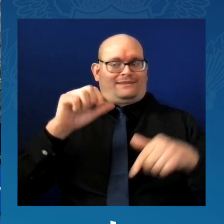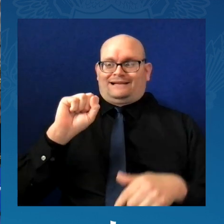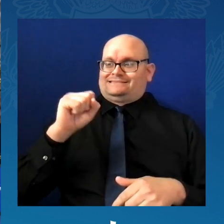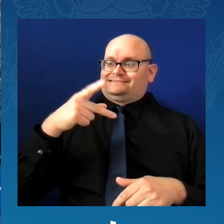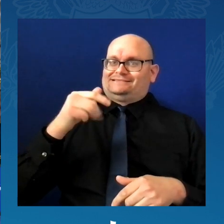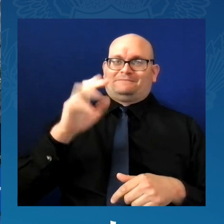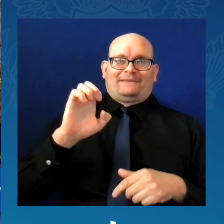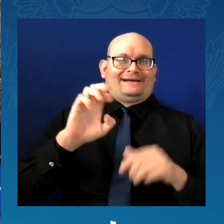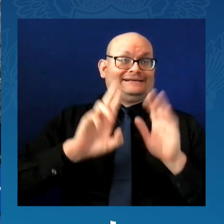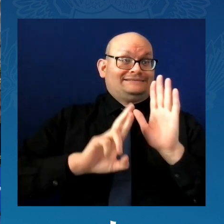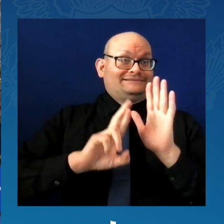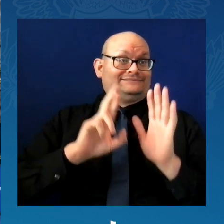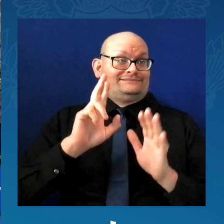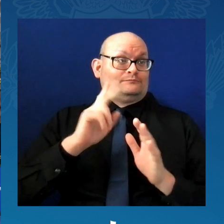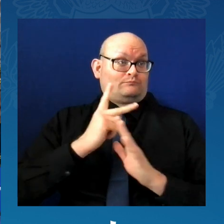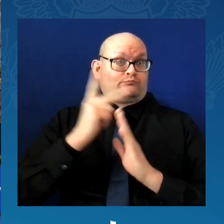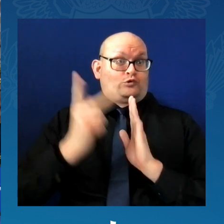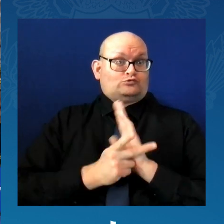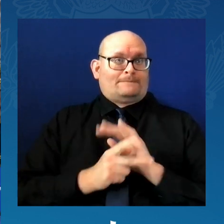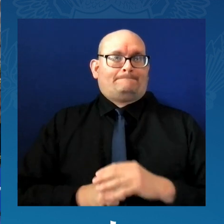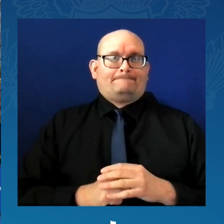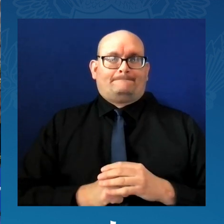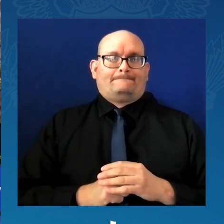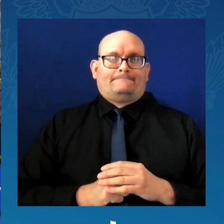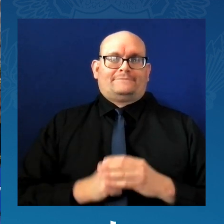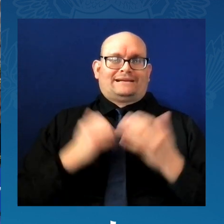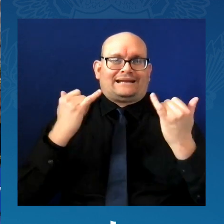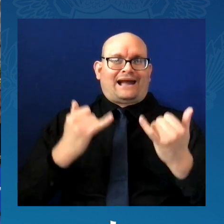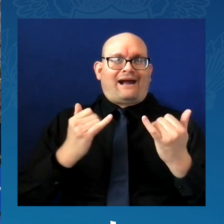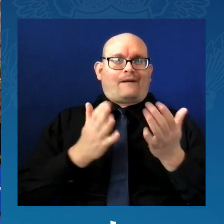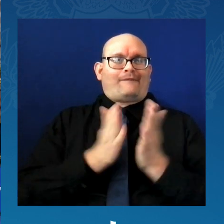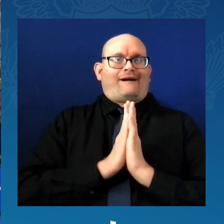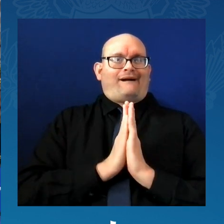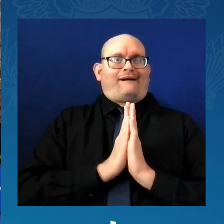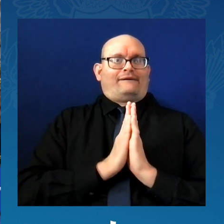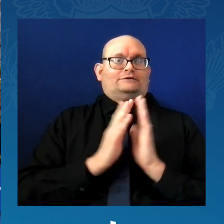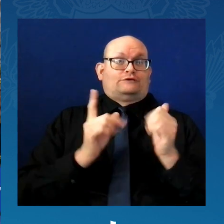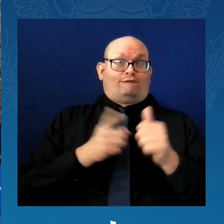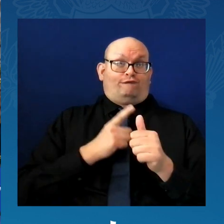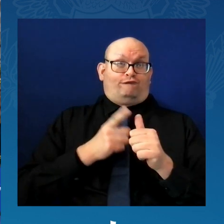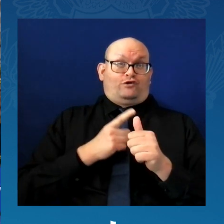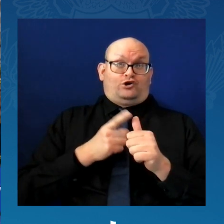So with that, I'm going to ask first that we will start with the Acting Director of the Office of Science